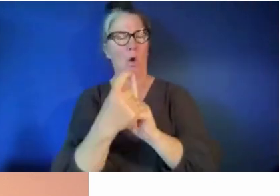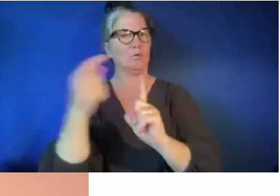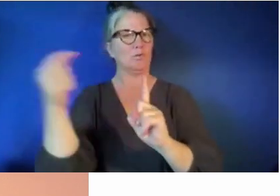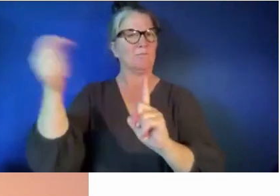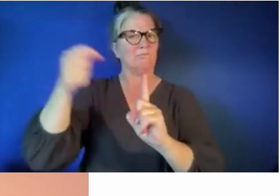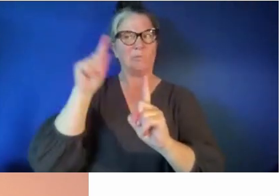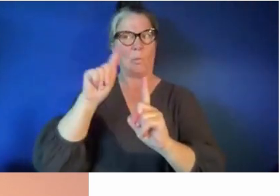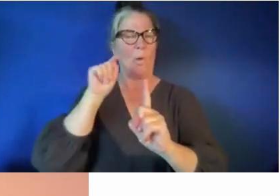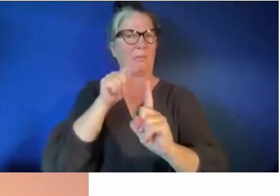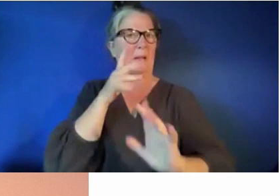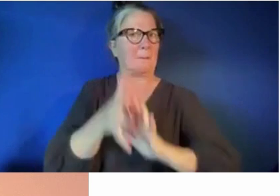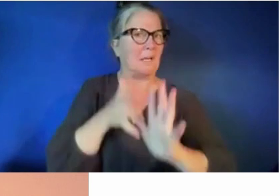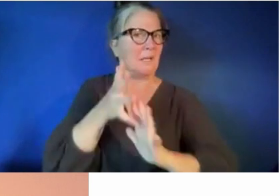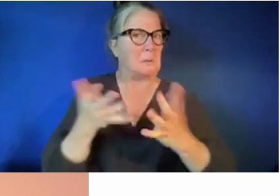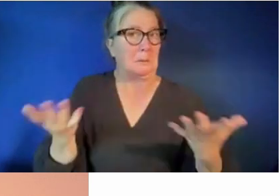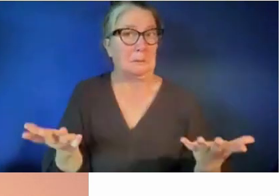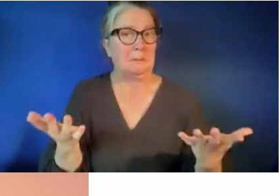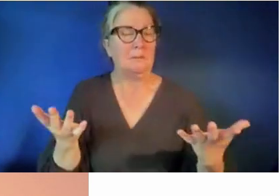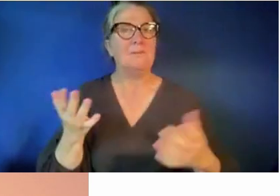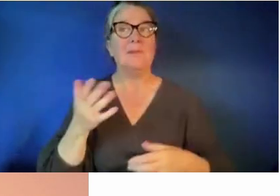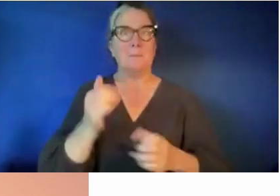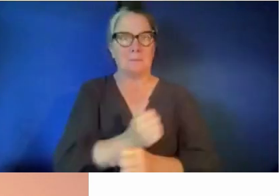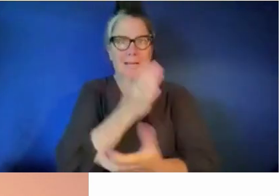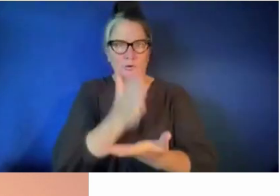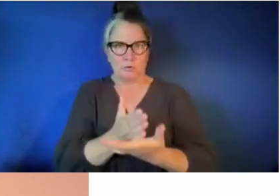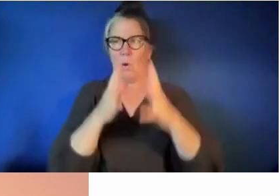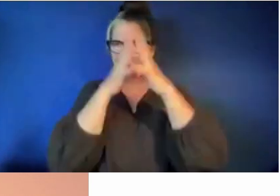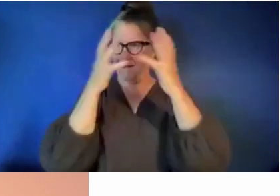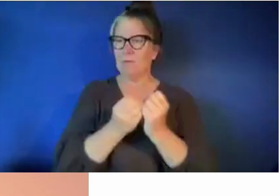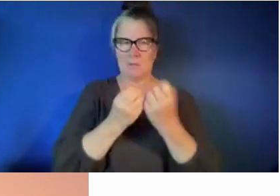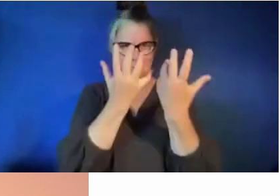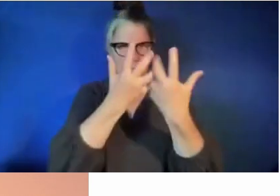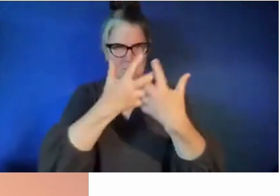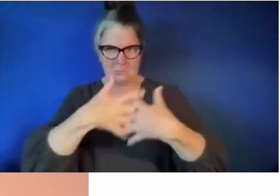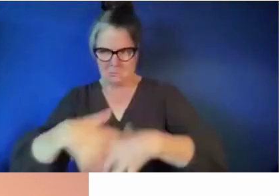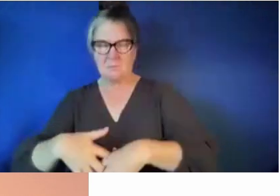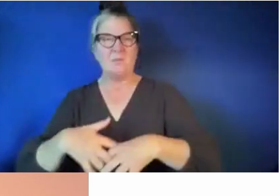and making sure that the overall settings are consistent with that and that these things can be done with equity,